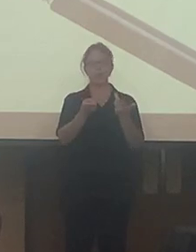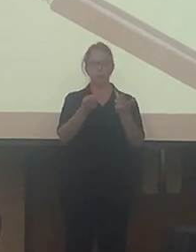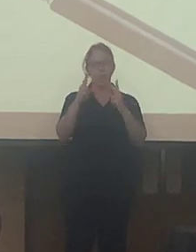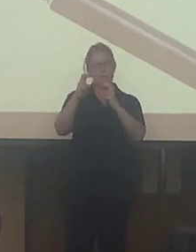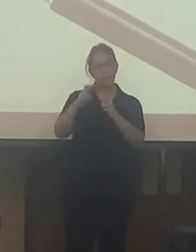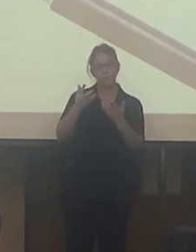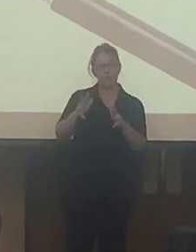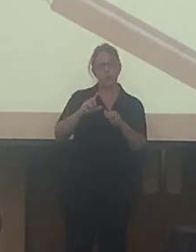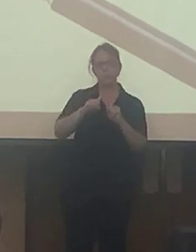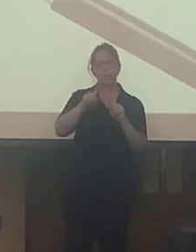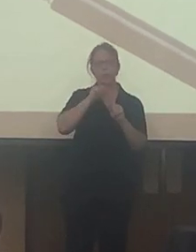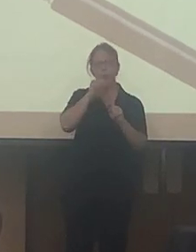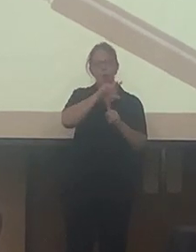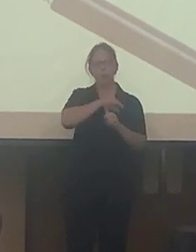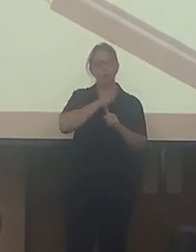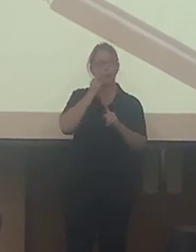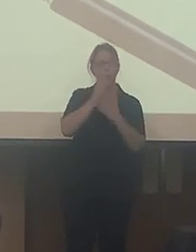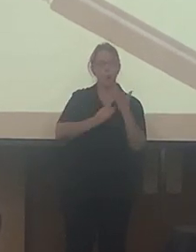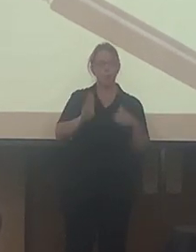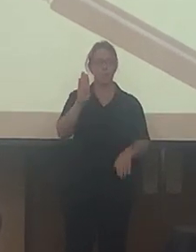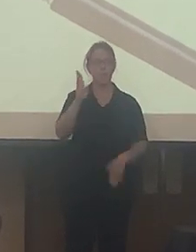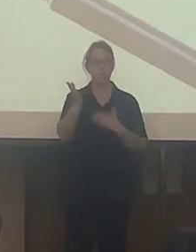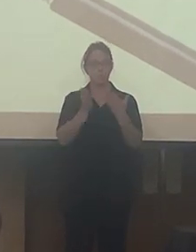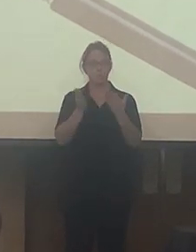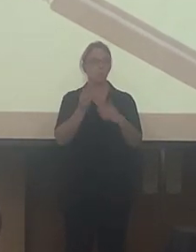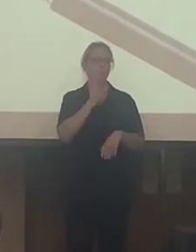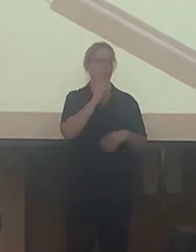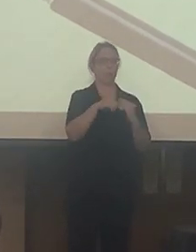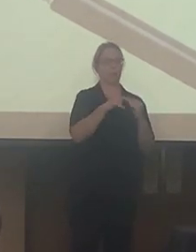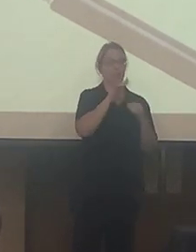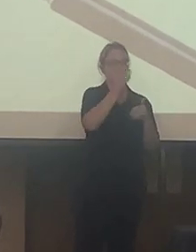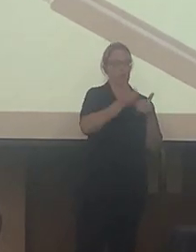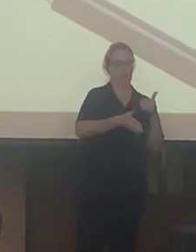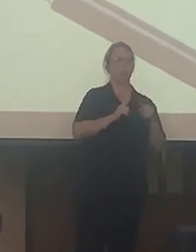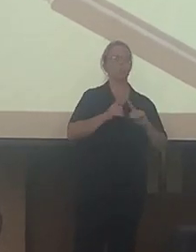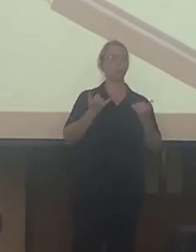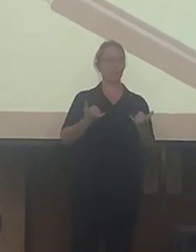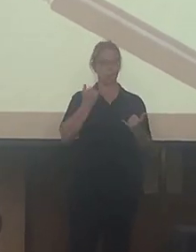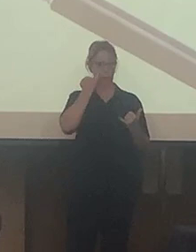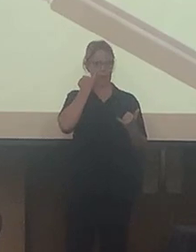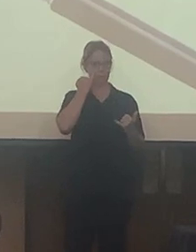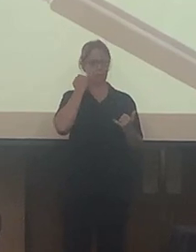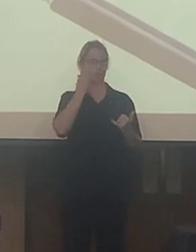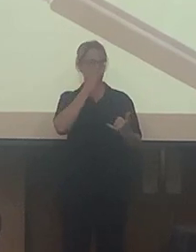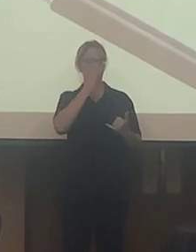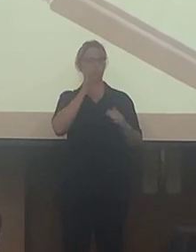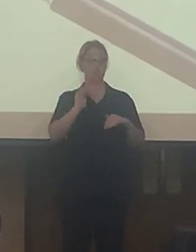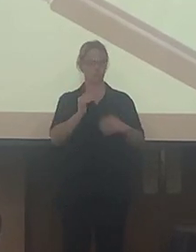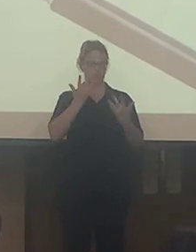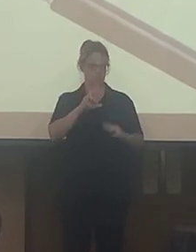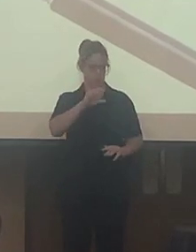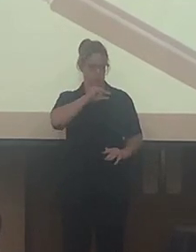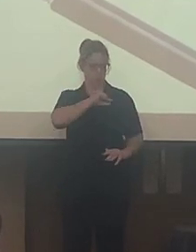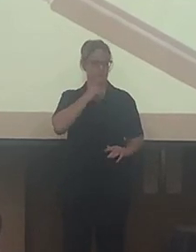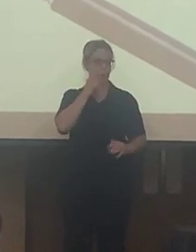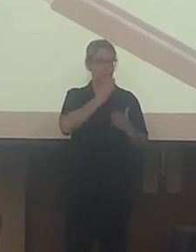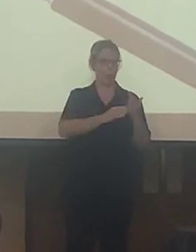part b services then what we'll we'll talk about that at the end right now we're going to talk about if your child didn't qualify for partner services are there any questions so far